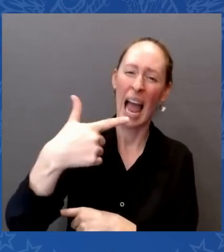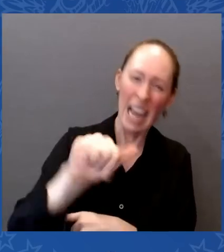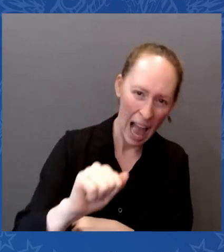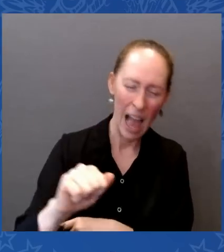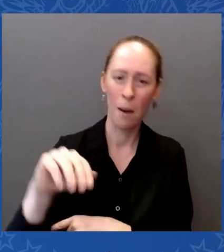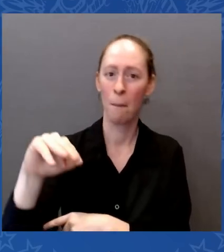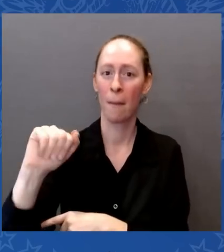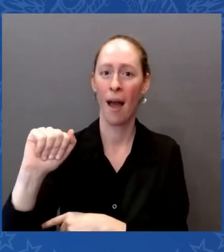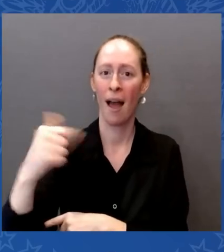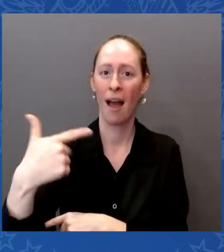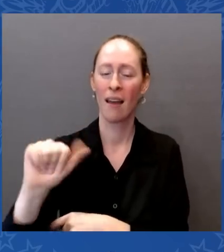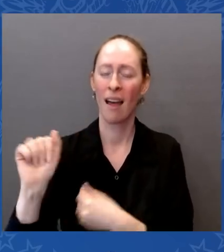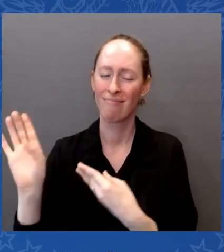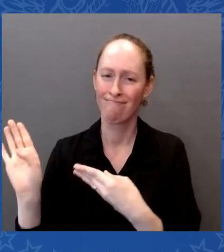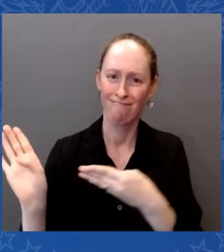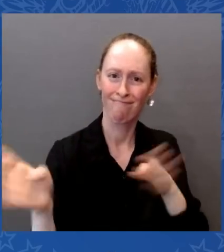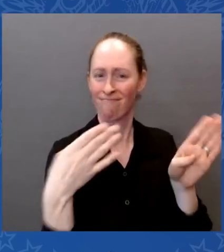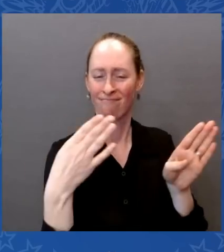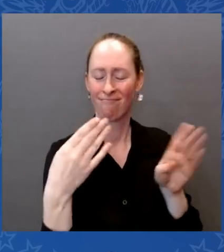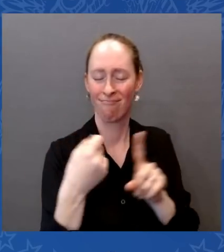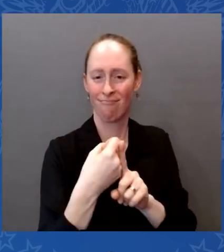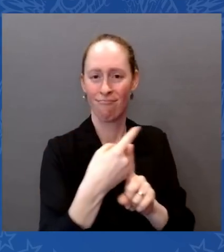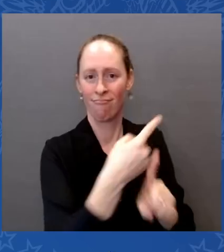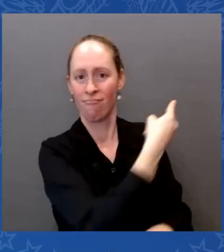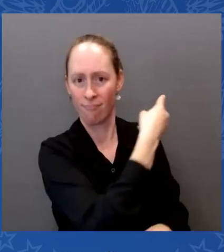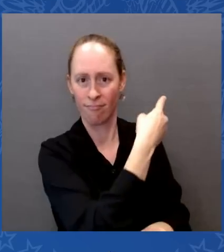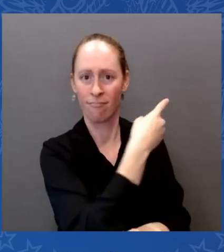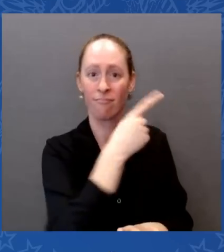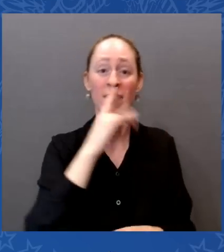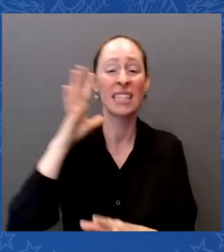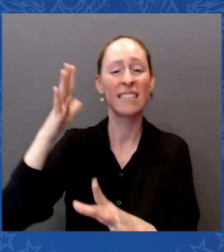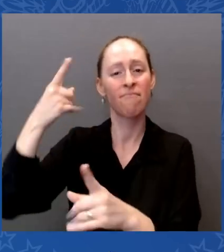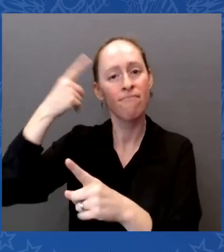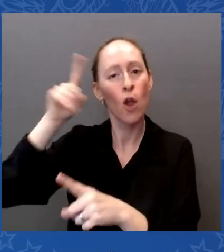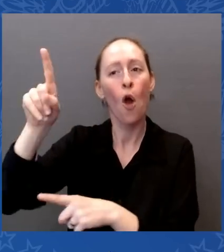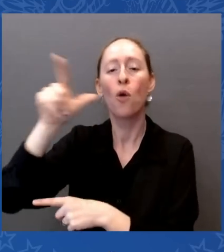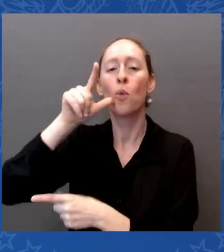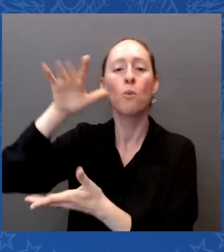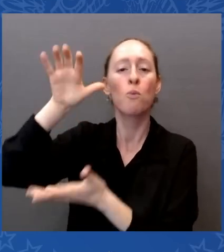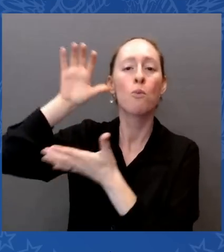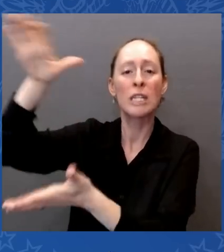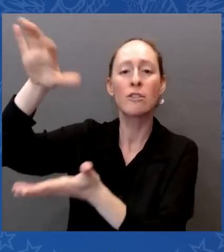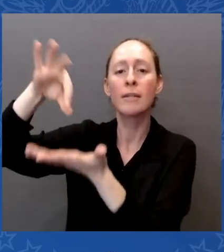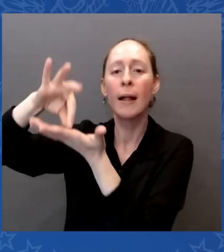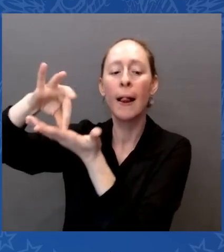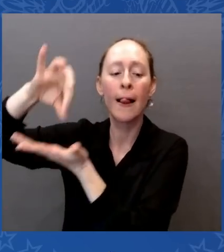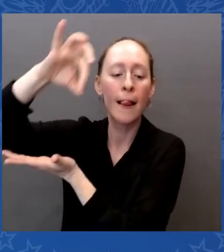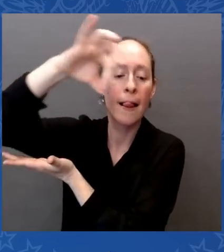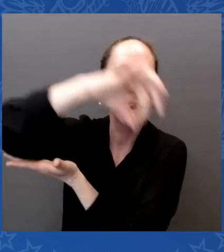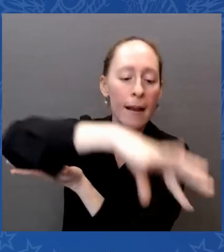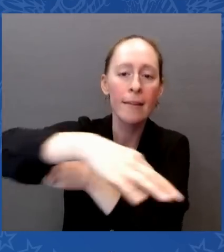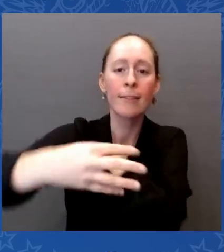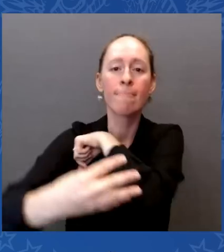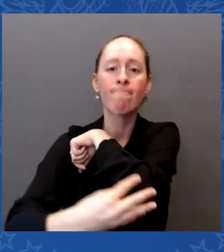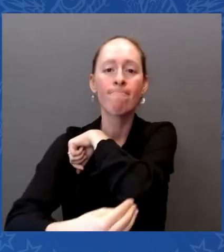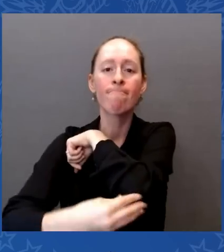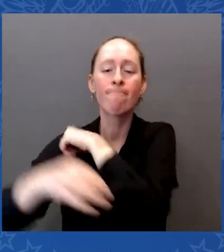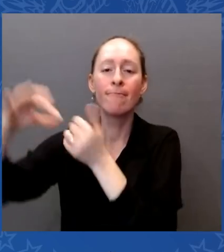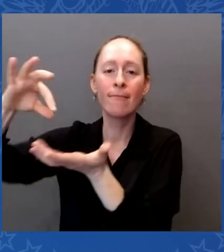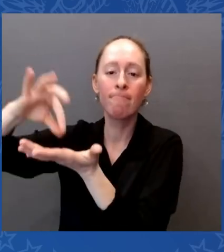higher inflation for the middle class. That's the choice we're facing. That's why I think that we're going to do just fine. Thank you.